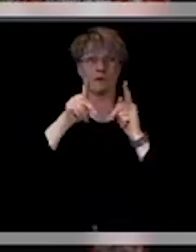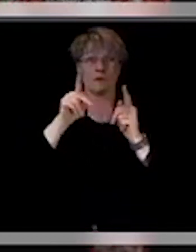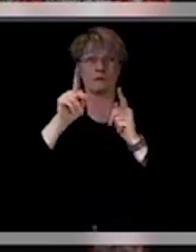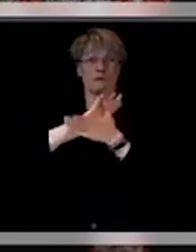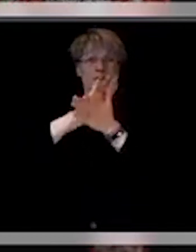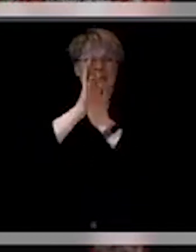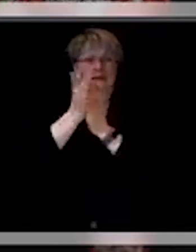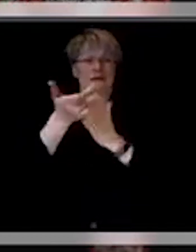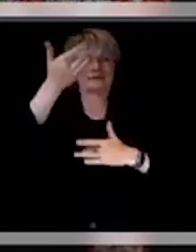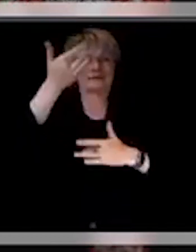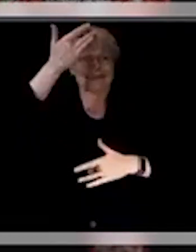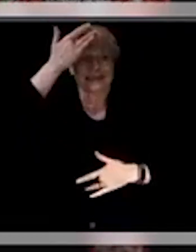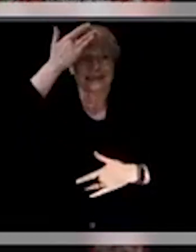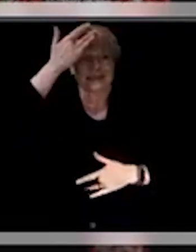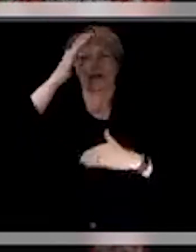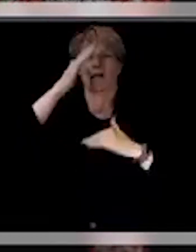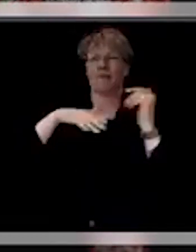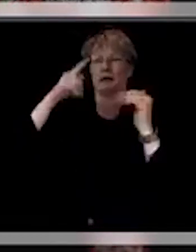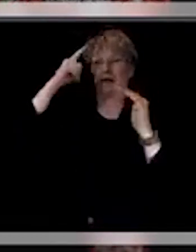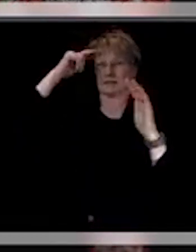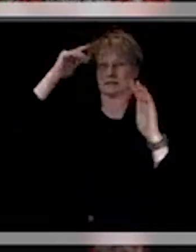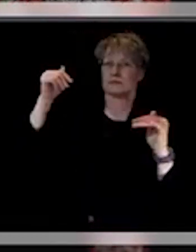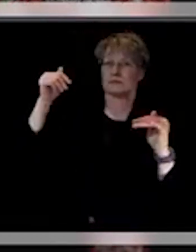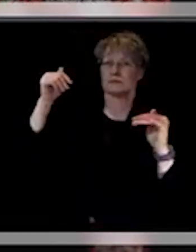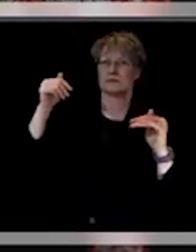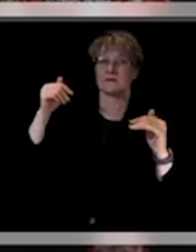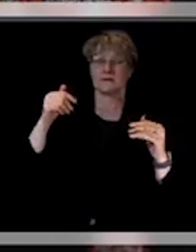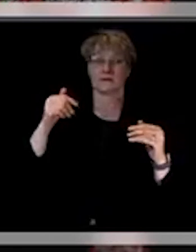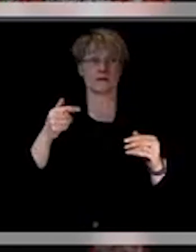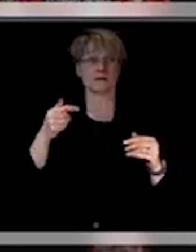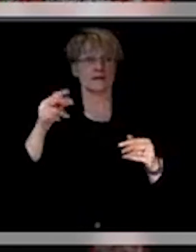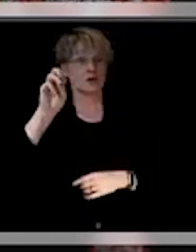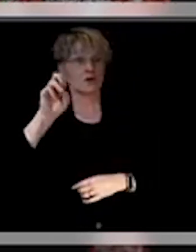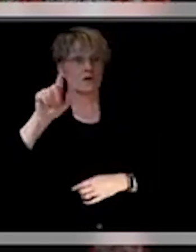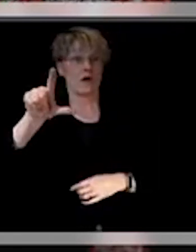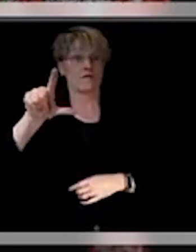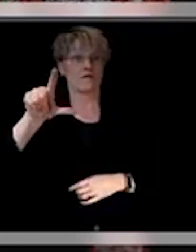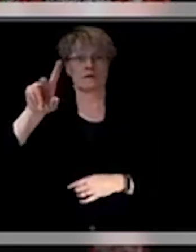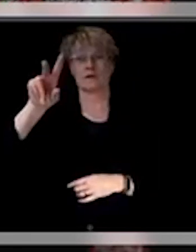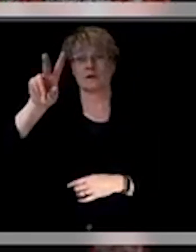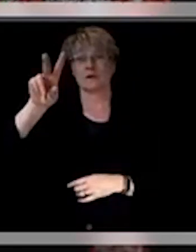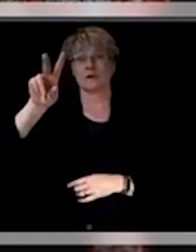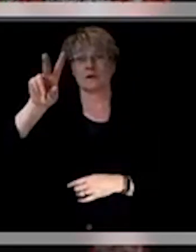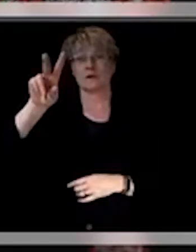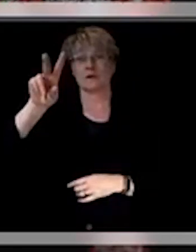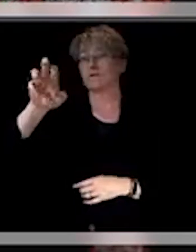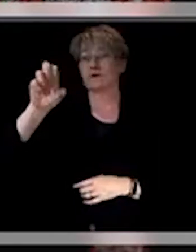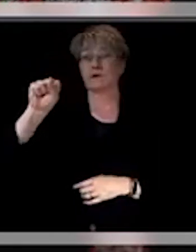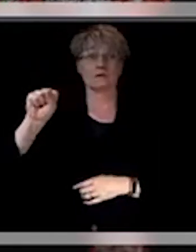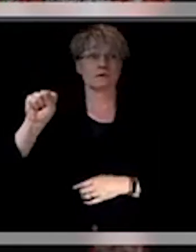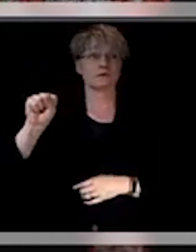emerged in December of last year, obviously, we didn't expect any cases in 2020 and we've